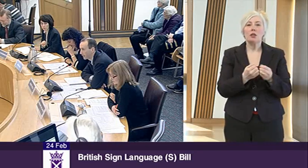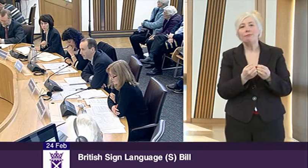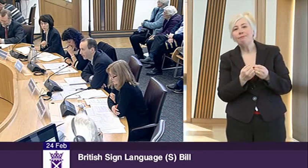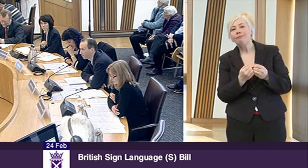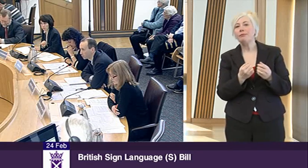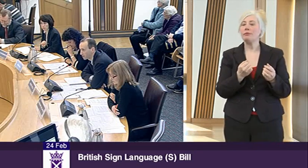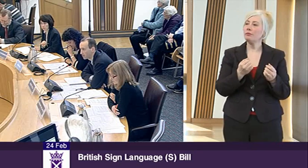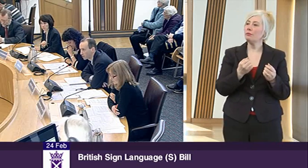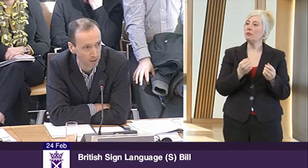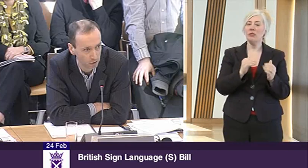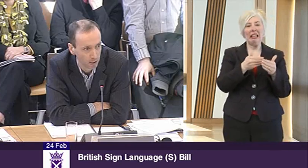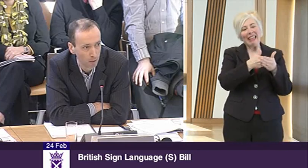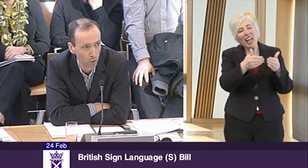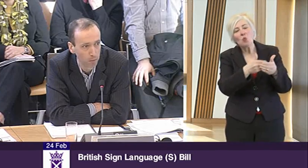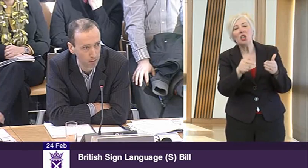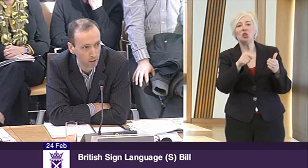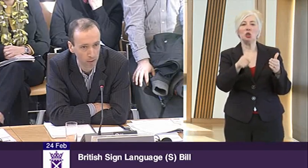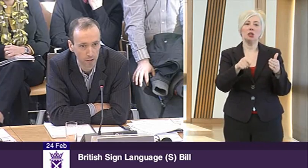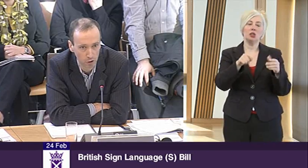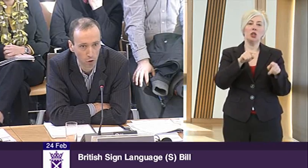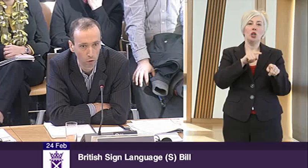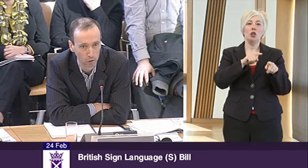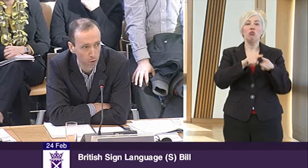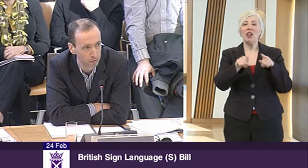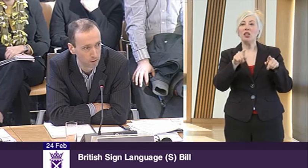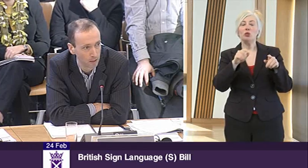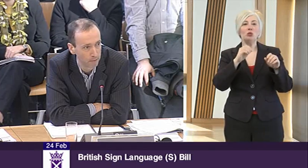talked about earlier in relation to the Gaelic language that tries to build public awareness